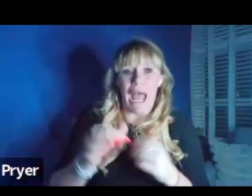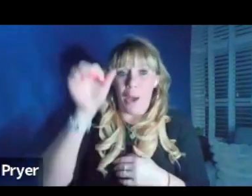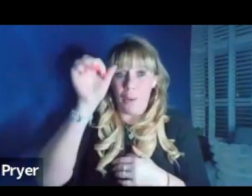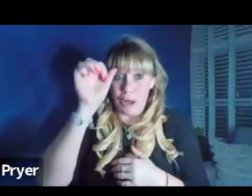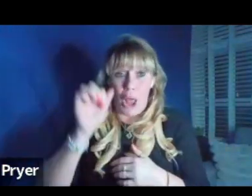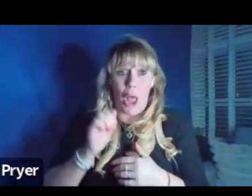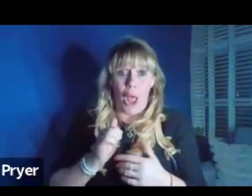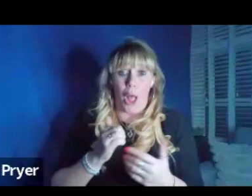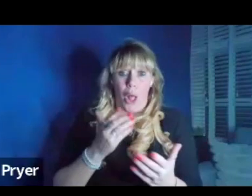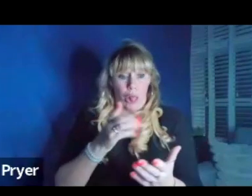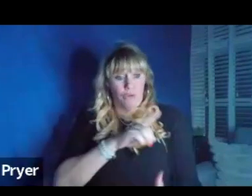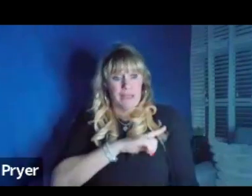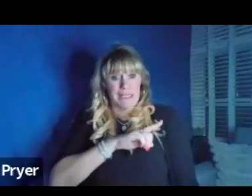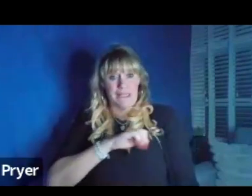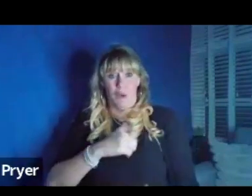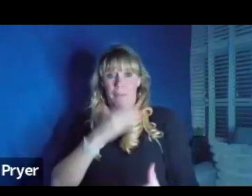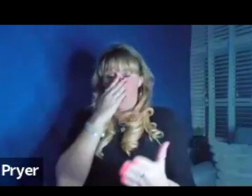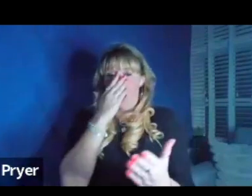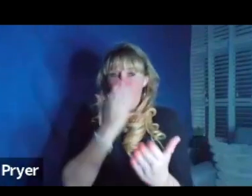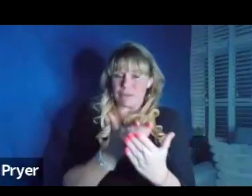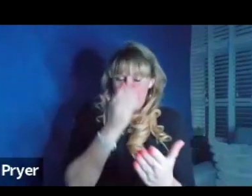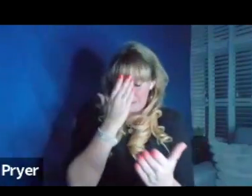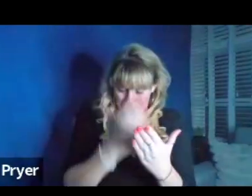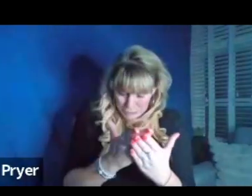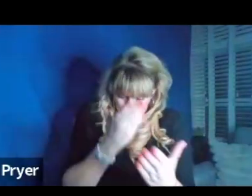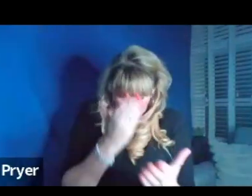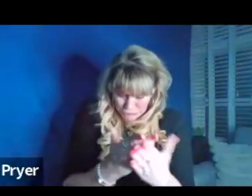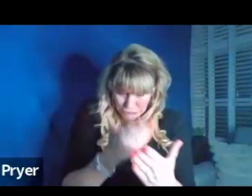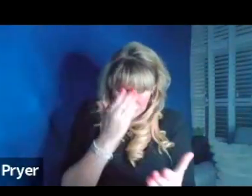I'm fully out and happy that I'm gay